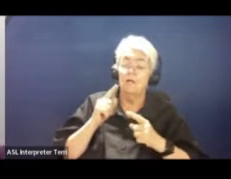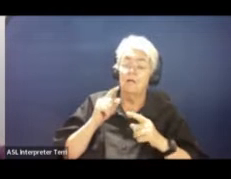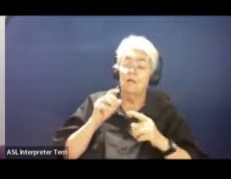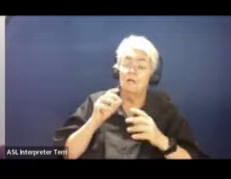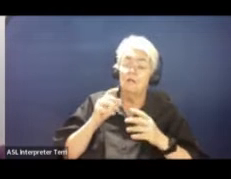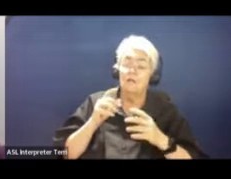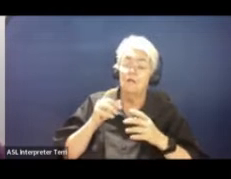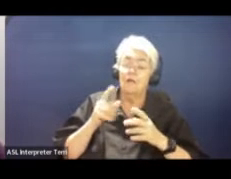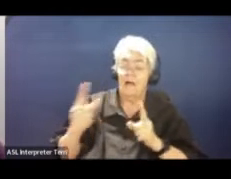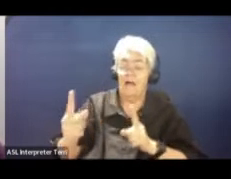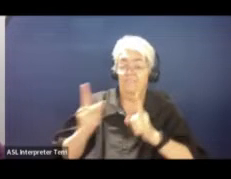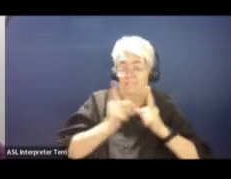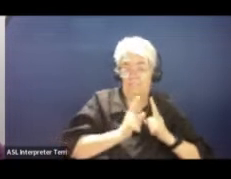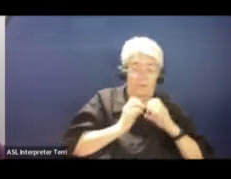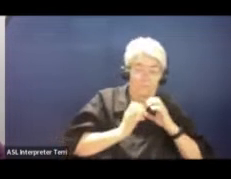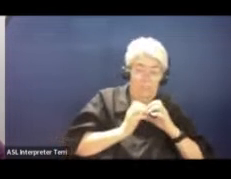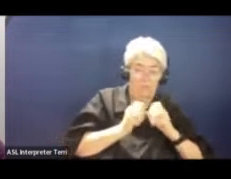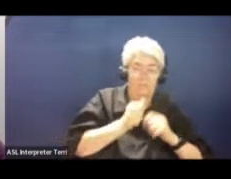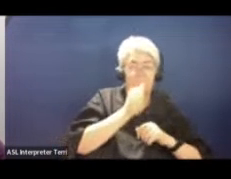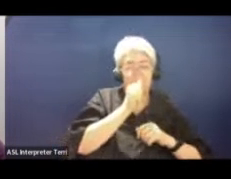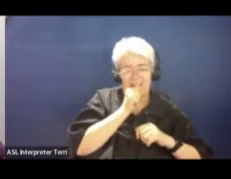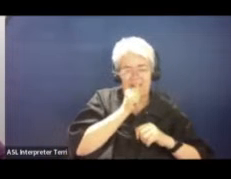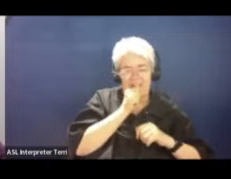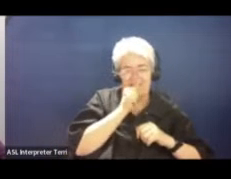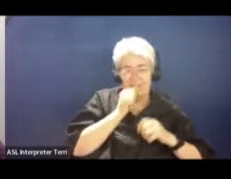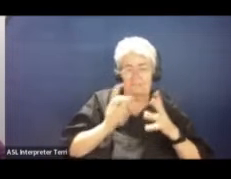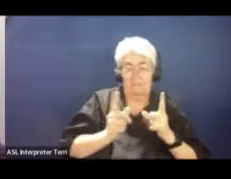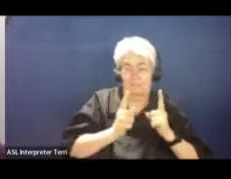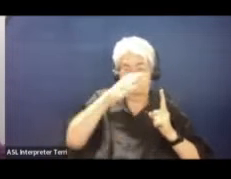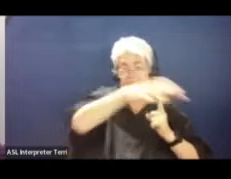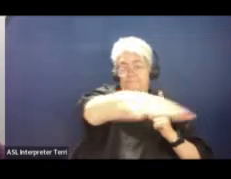from large, you know, court participants or other people who